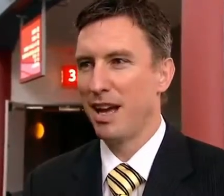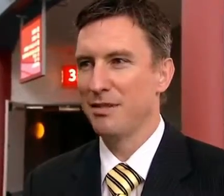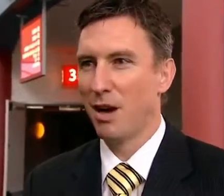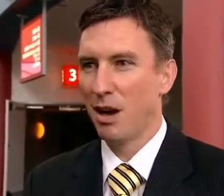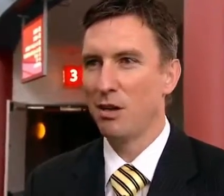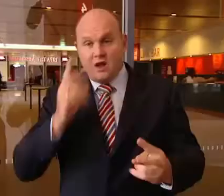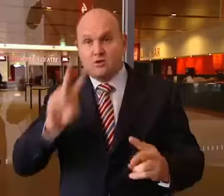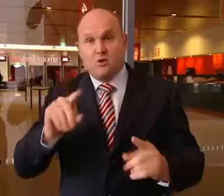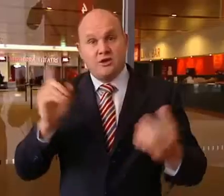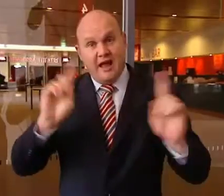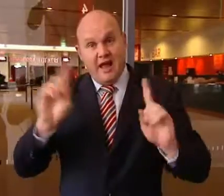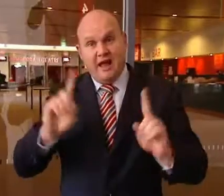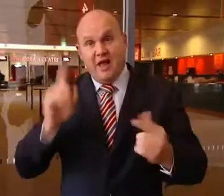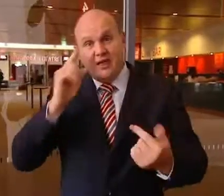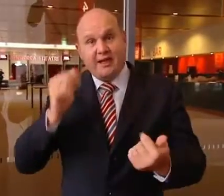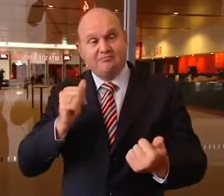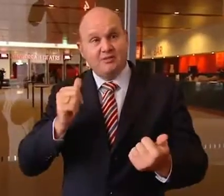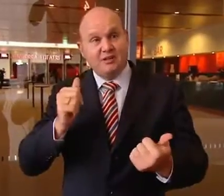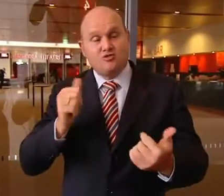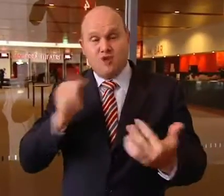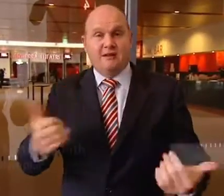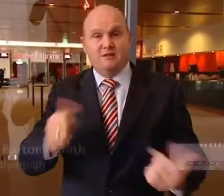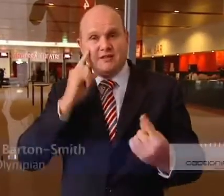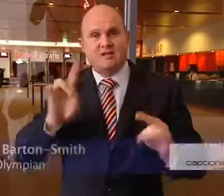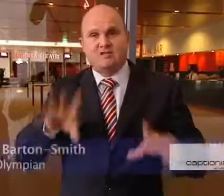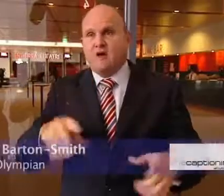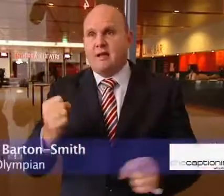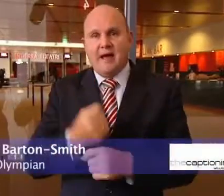From what I saw today, I think it's great to see an Australian-made company